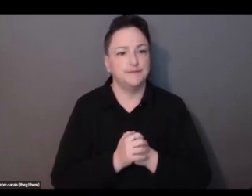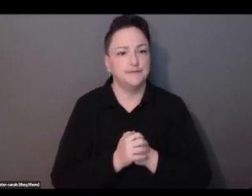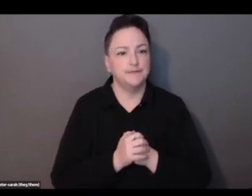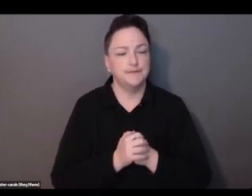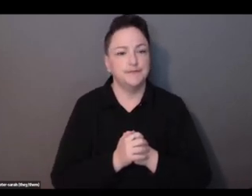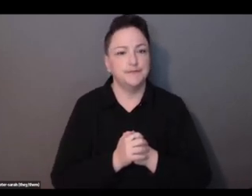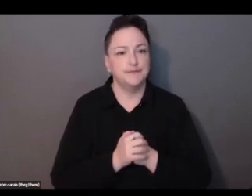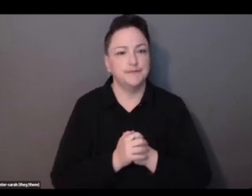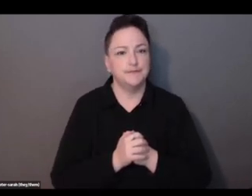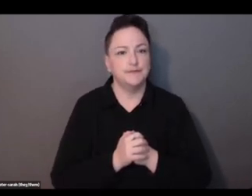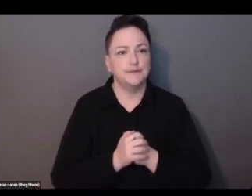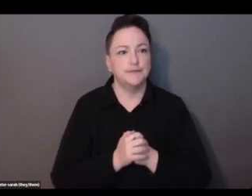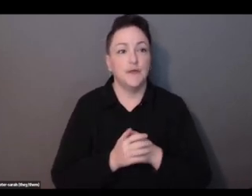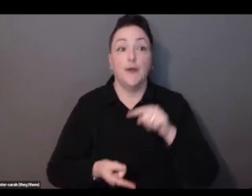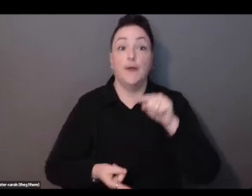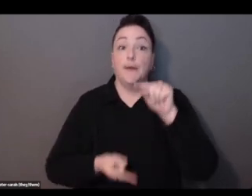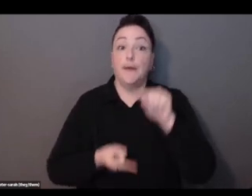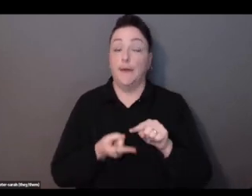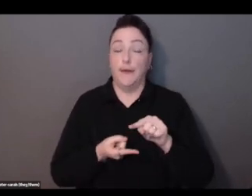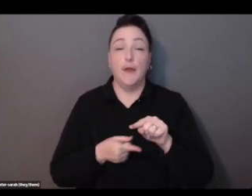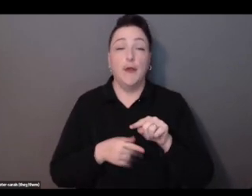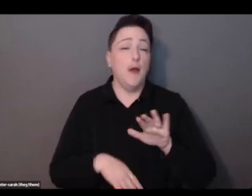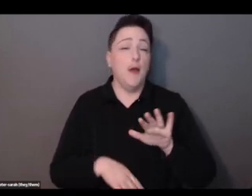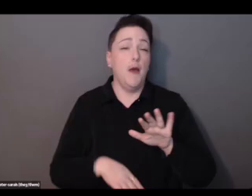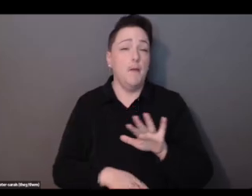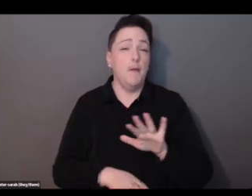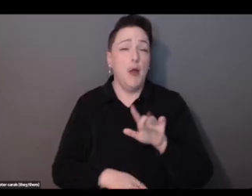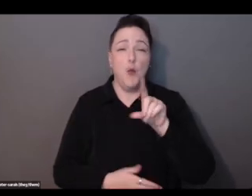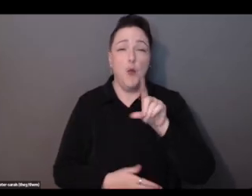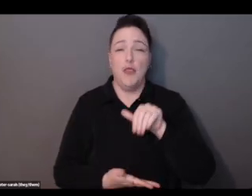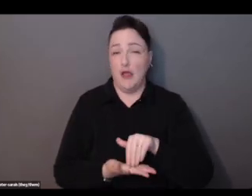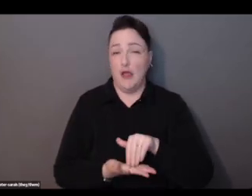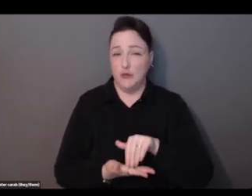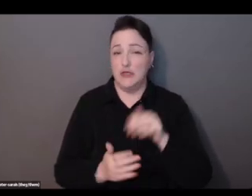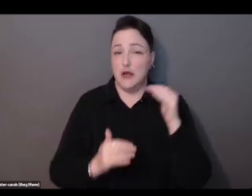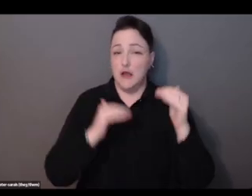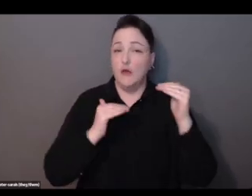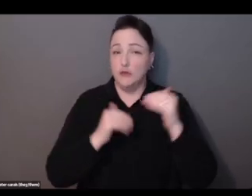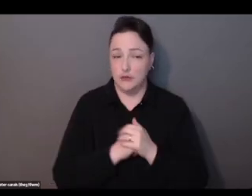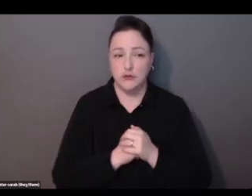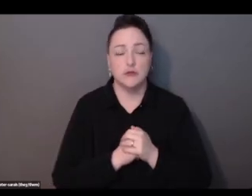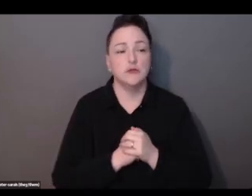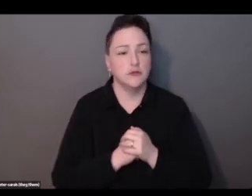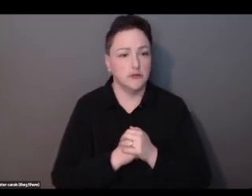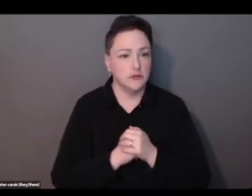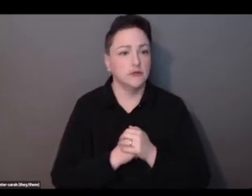we're going to see that's a little over 1,000 adults. These numbers now we're going